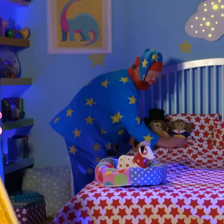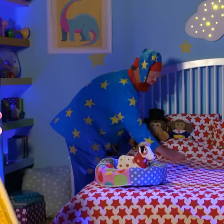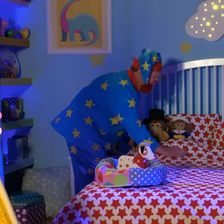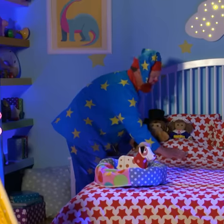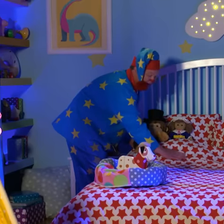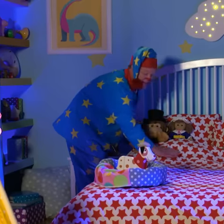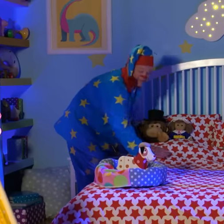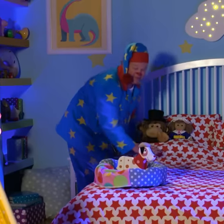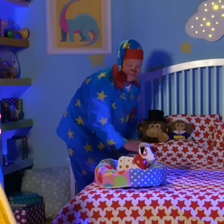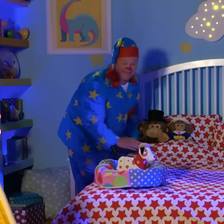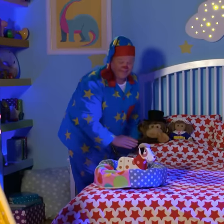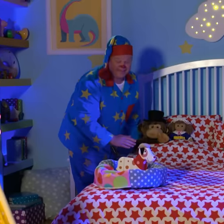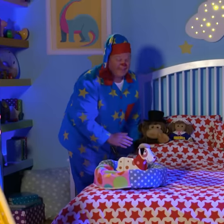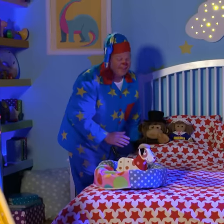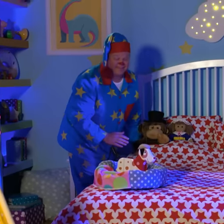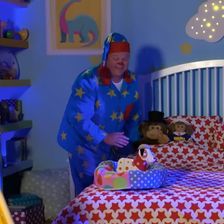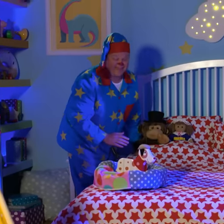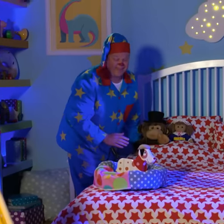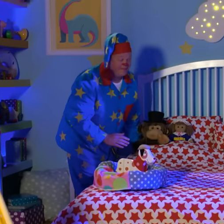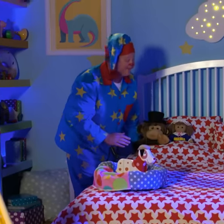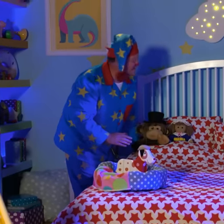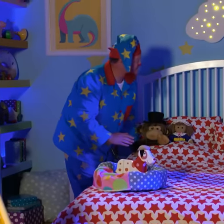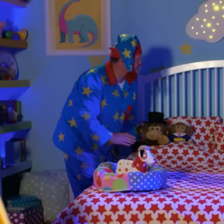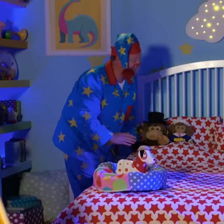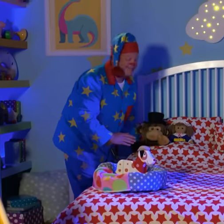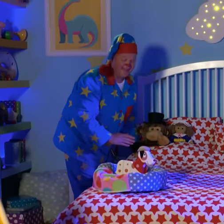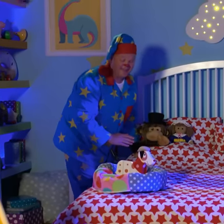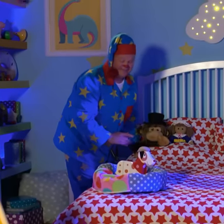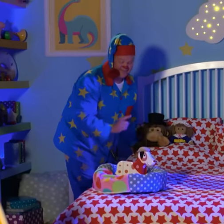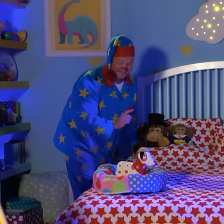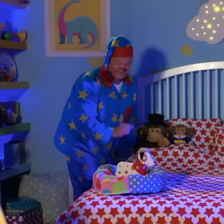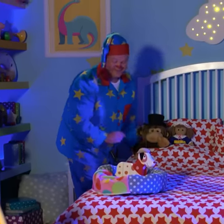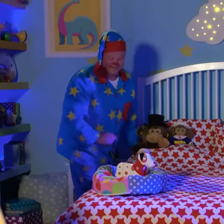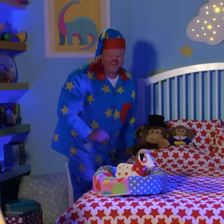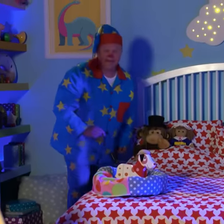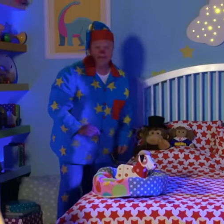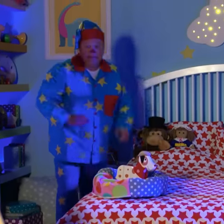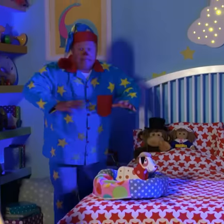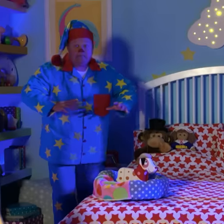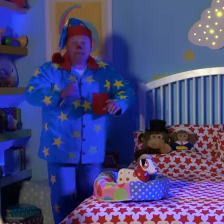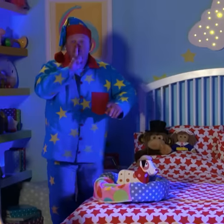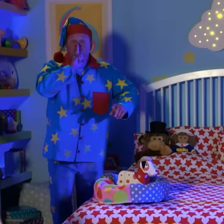there you go toys it's time to settle down mr tumble has everyone